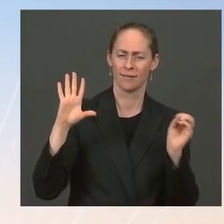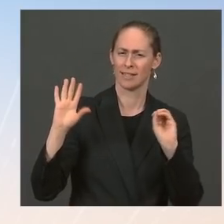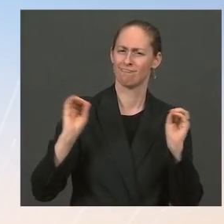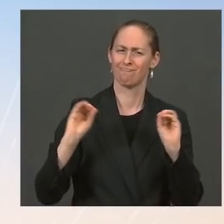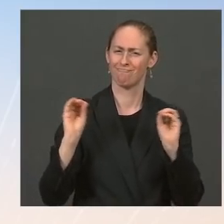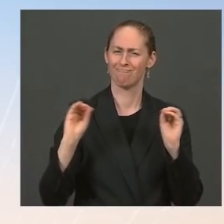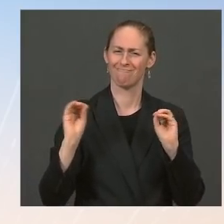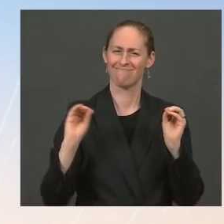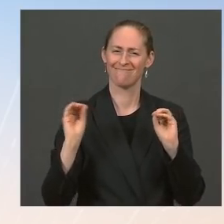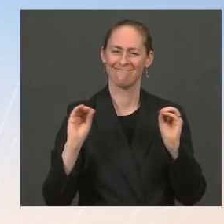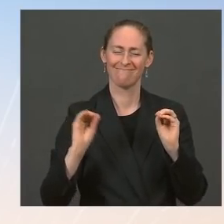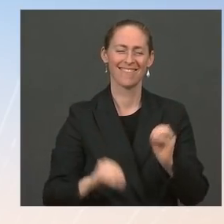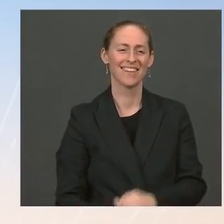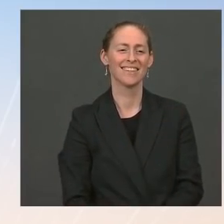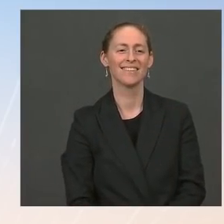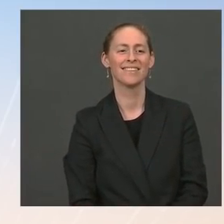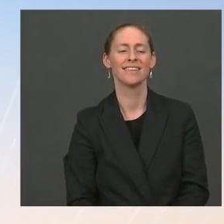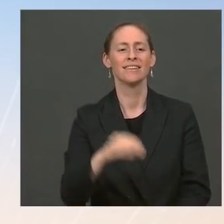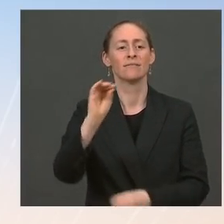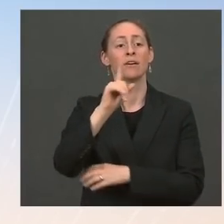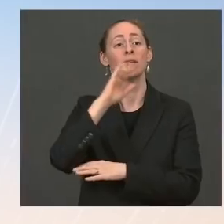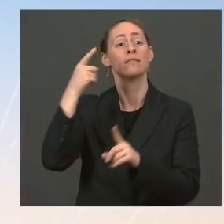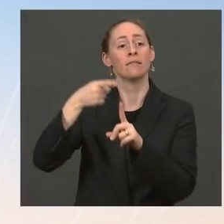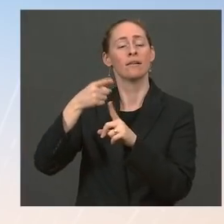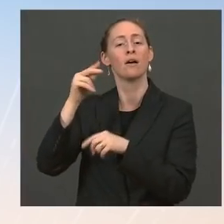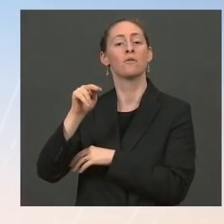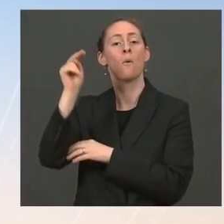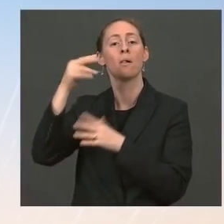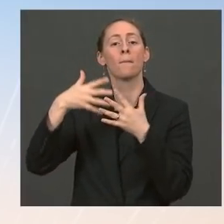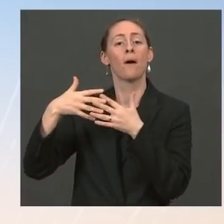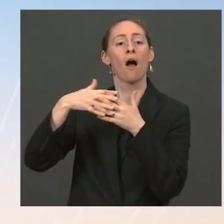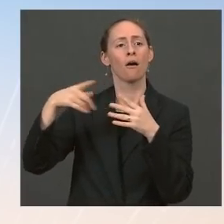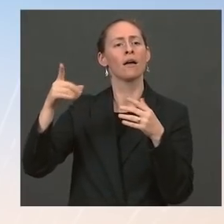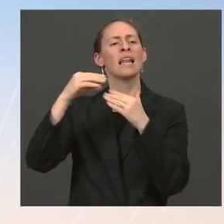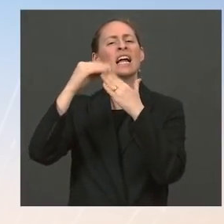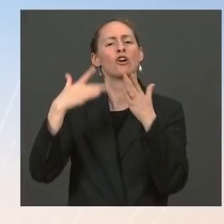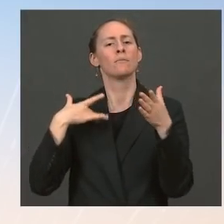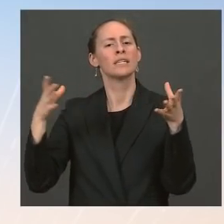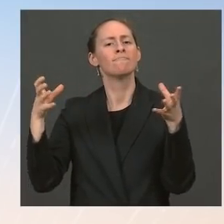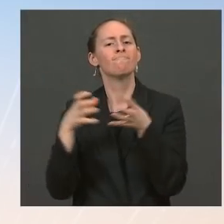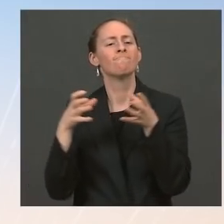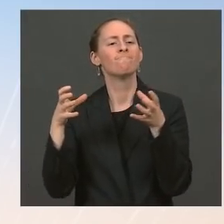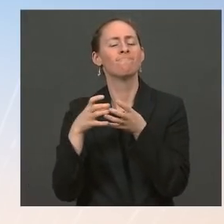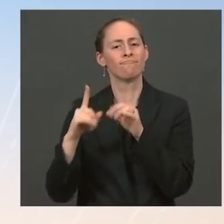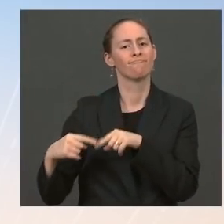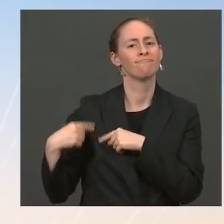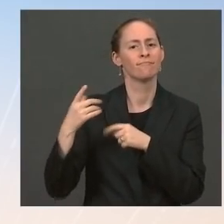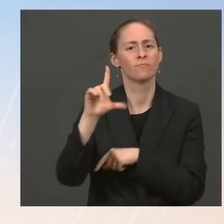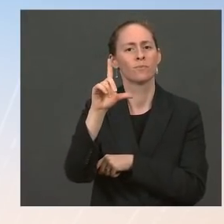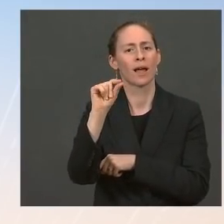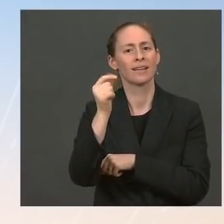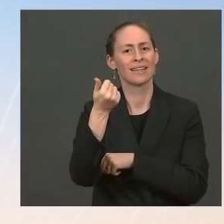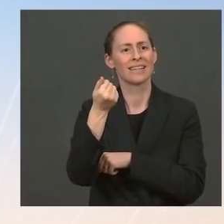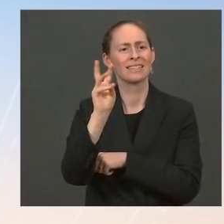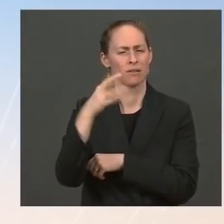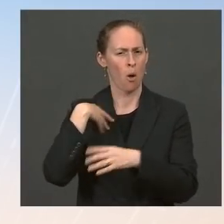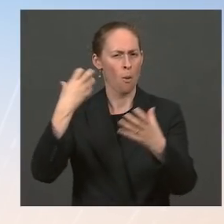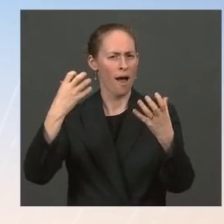a North American Leaders' Summit since 2016. So, when we're talking about precedent, just to be clear, we're talking about prior to that.